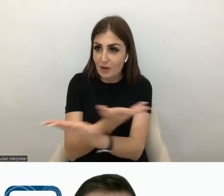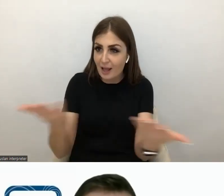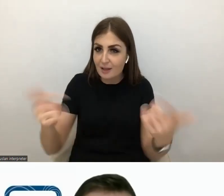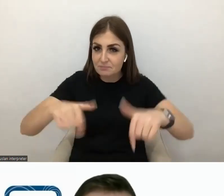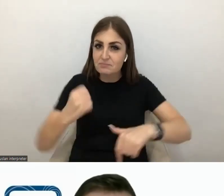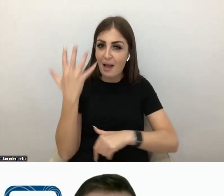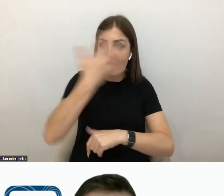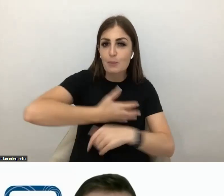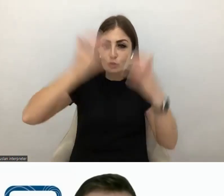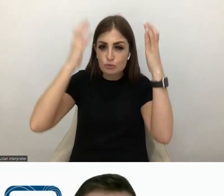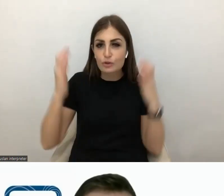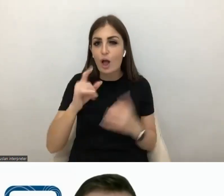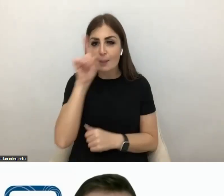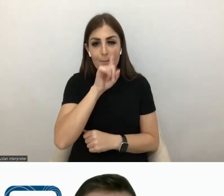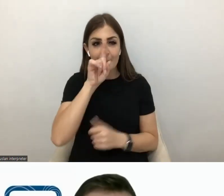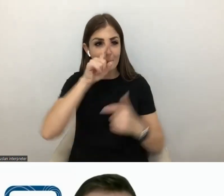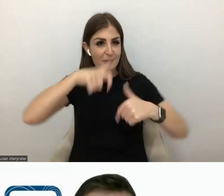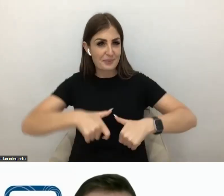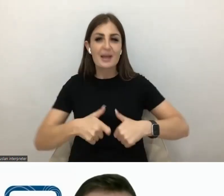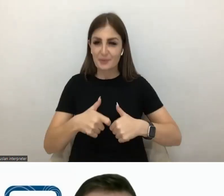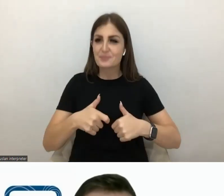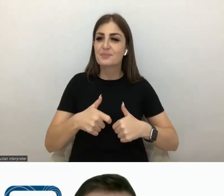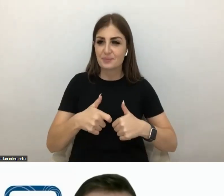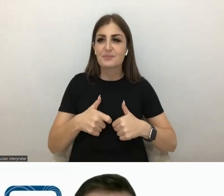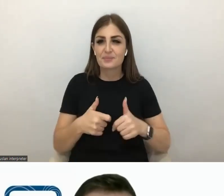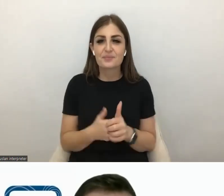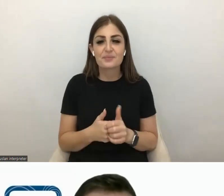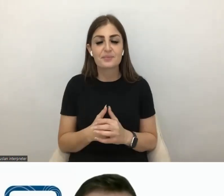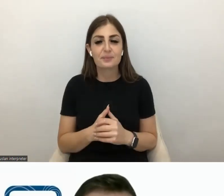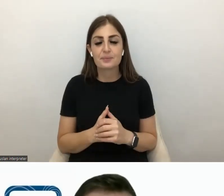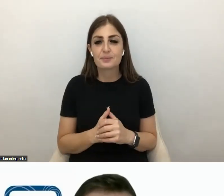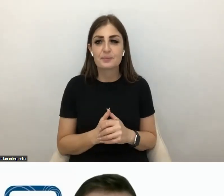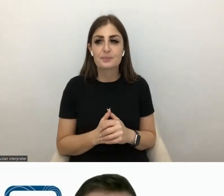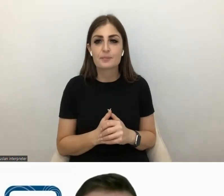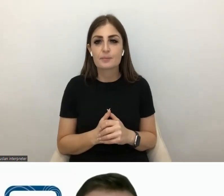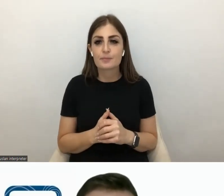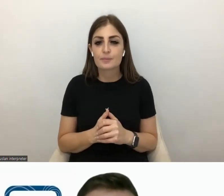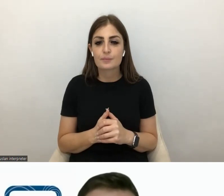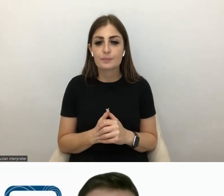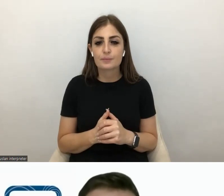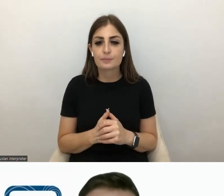and Torres Strait Islander people participating in today’s webinar.